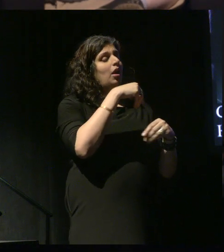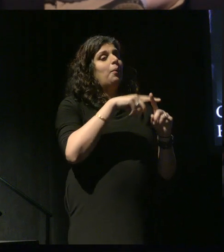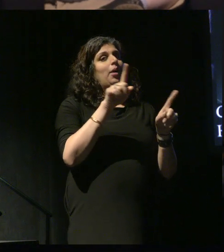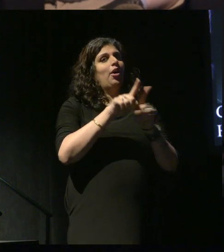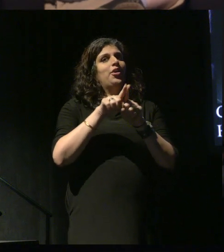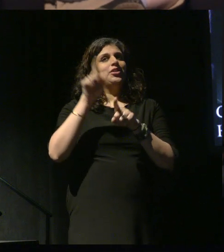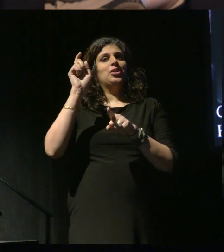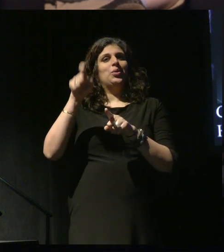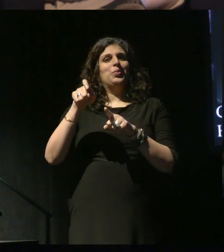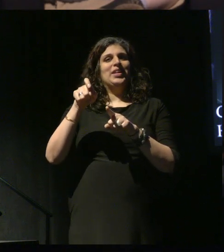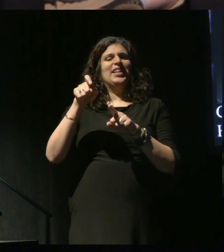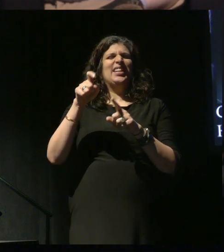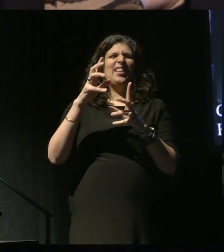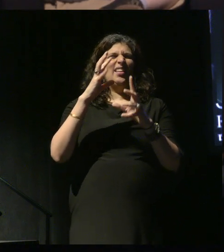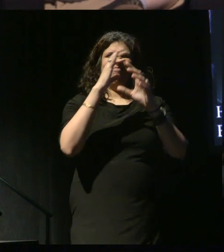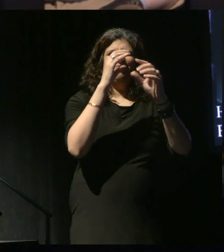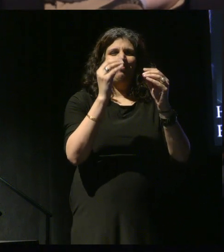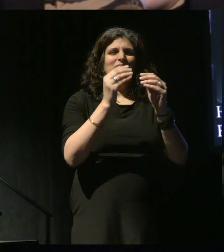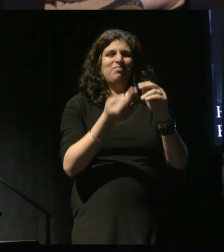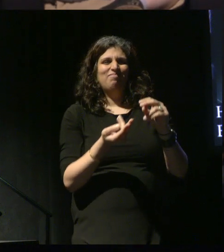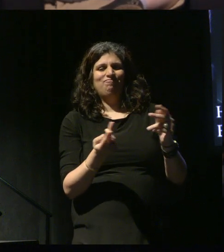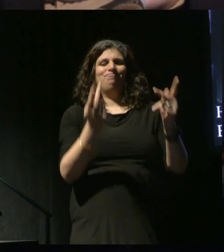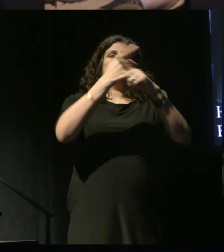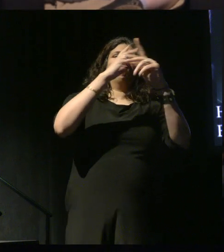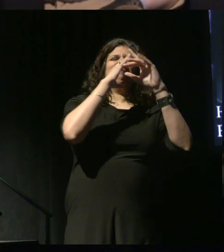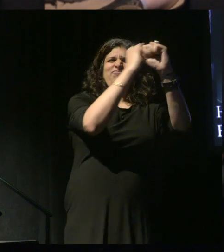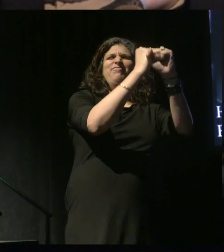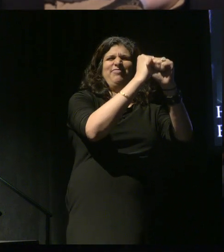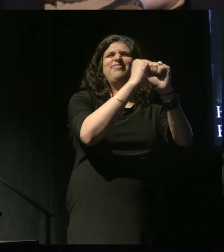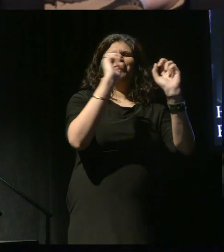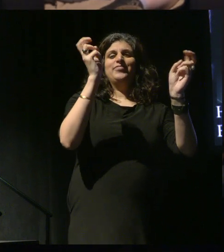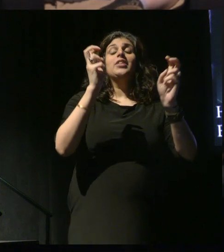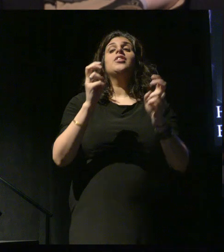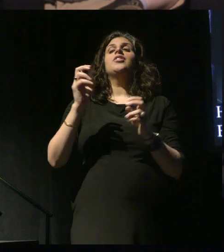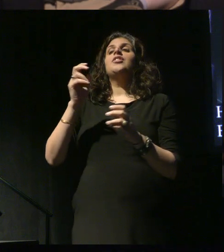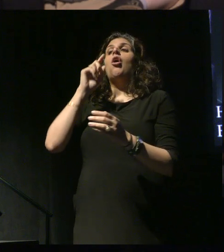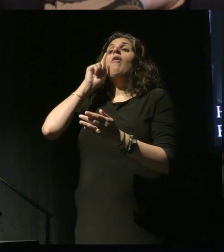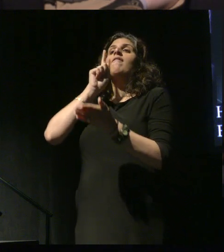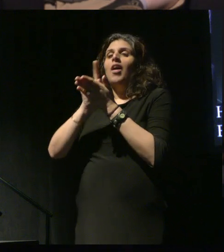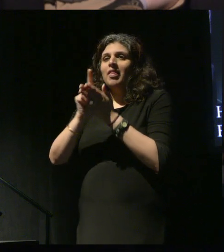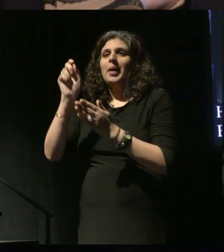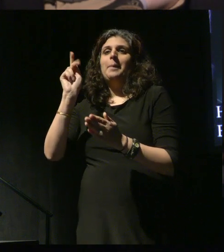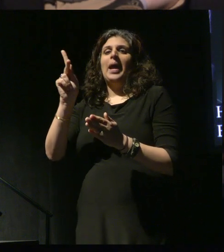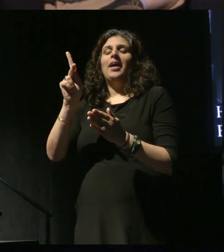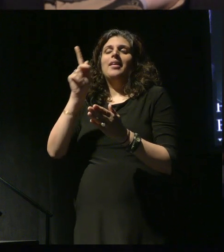but also we're gonna need to catchier your title." and so "Falling Back in Love with Being Human" is from the prologue, actually.